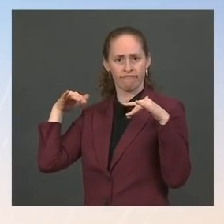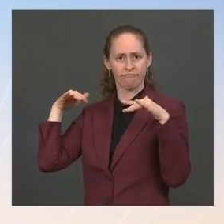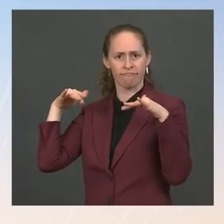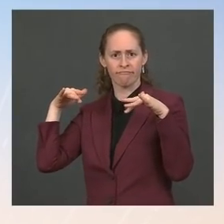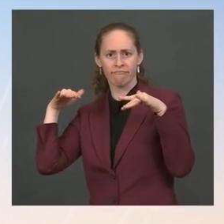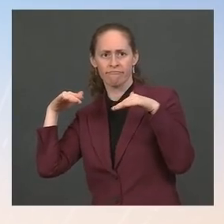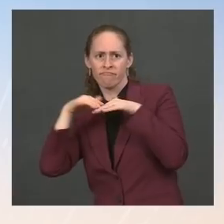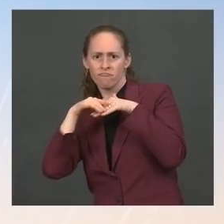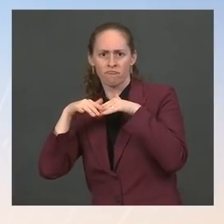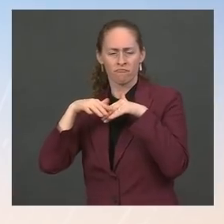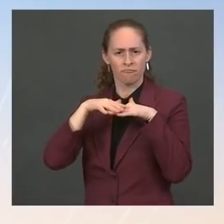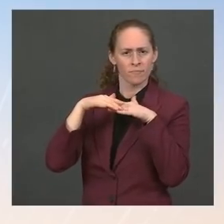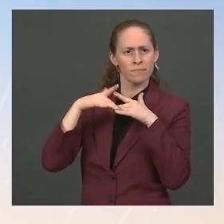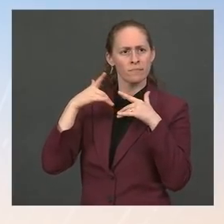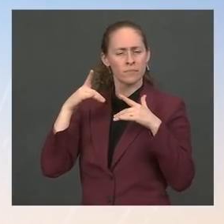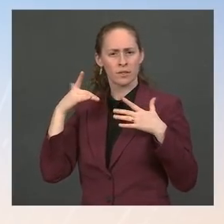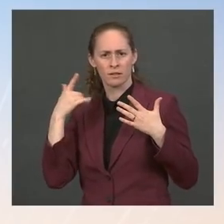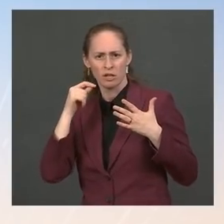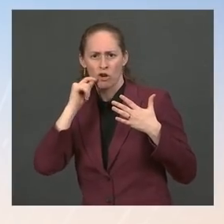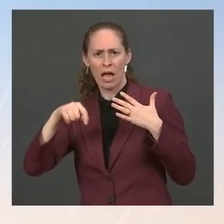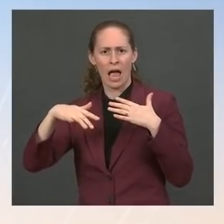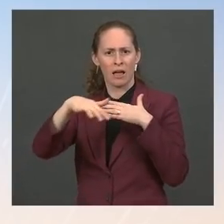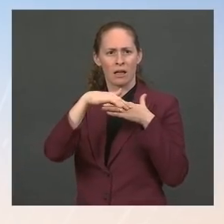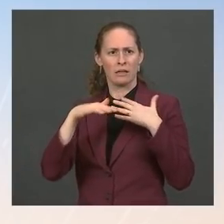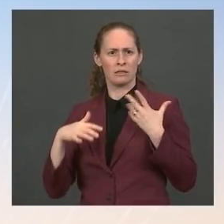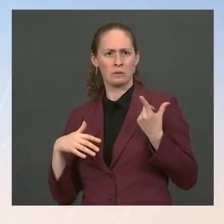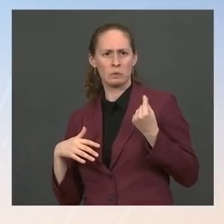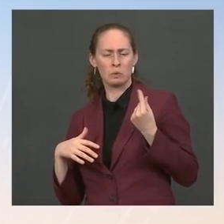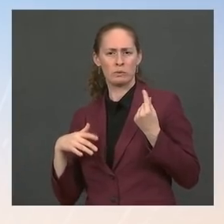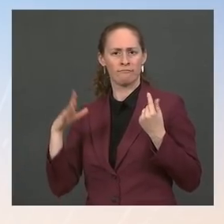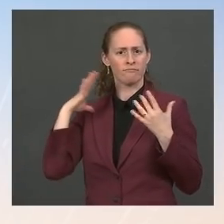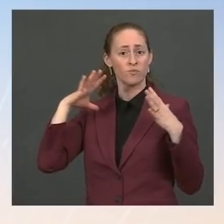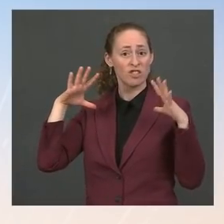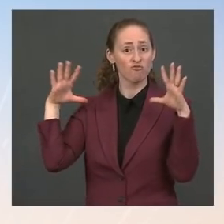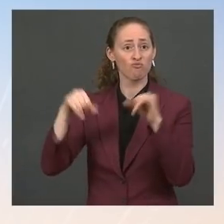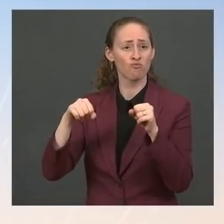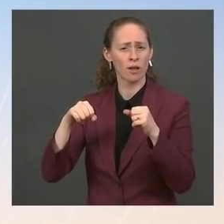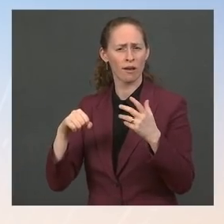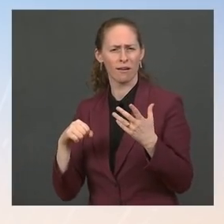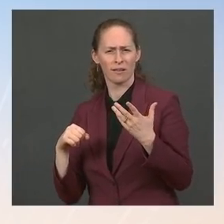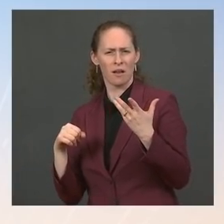and then Jake Sullivan underscoring the commitment to Ukrainian sovereignty and territorial integrity.